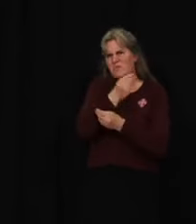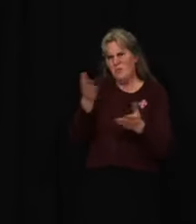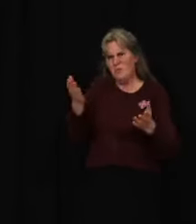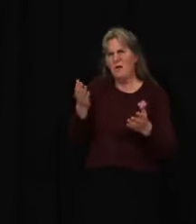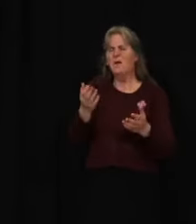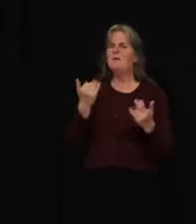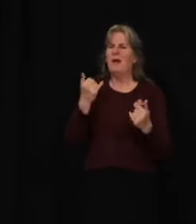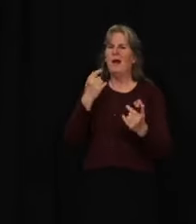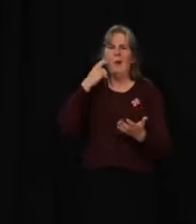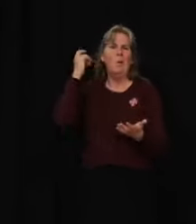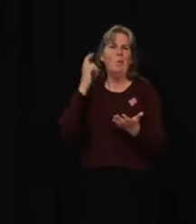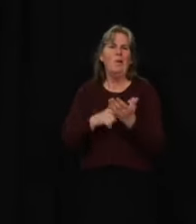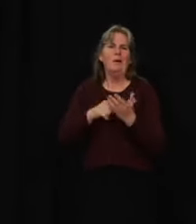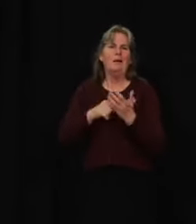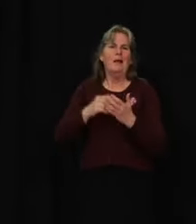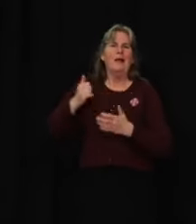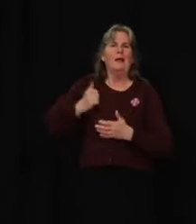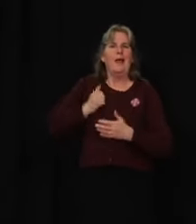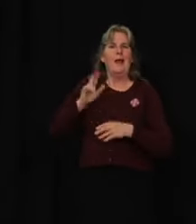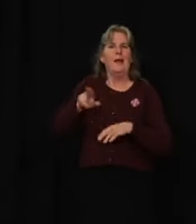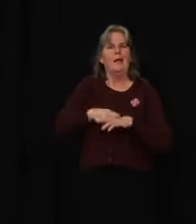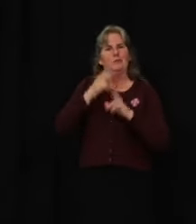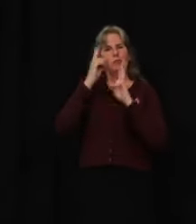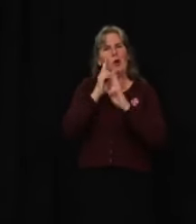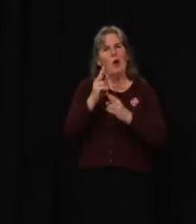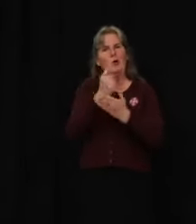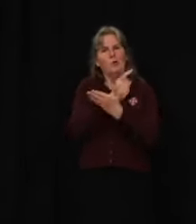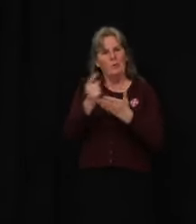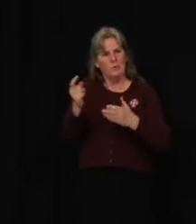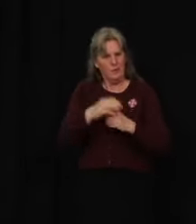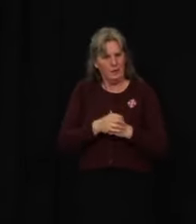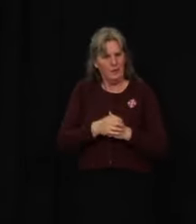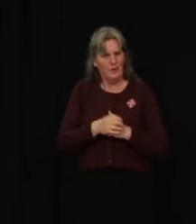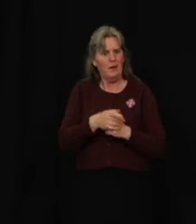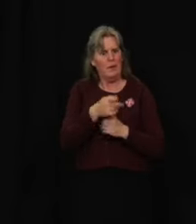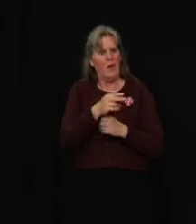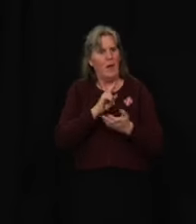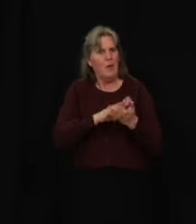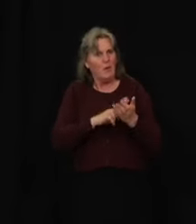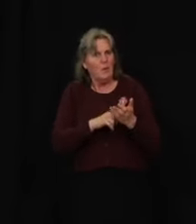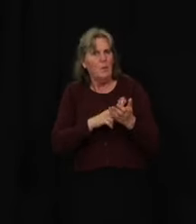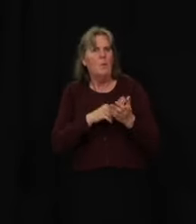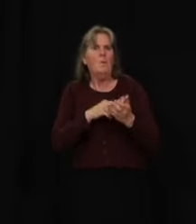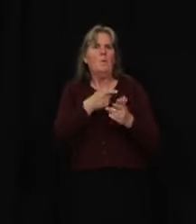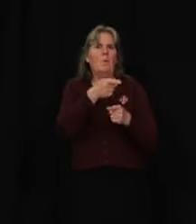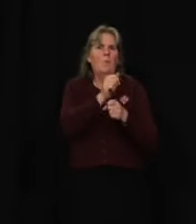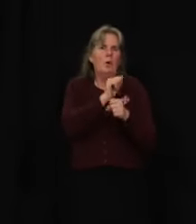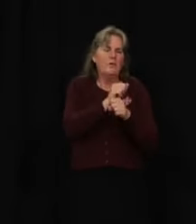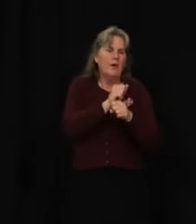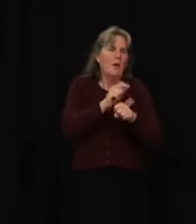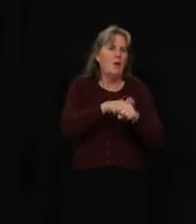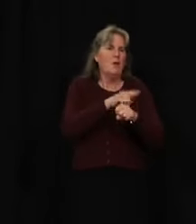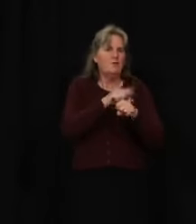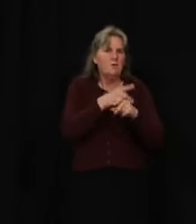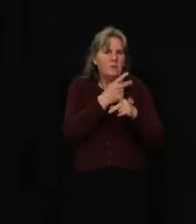from experts around the country, we have built a public health framework forming the basis for the reopening plan at each of